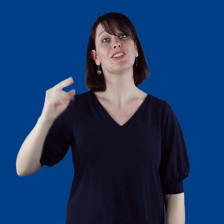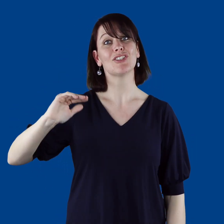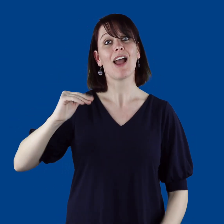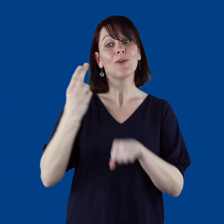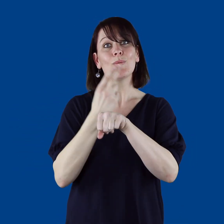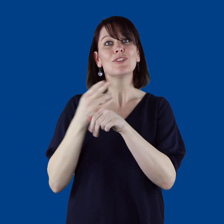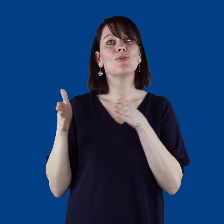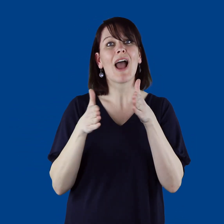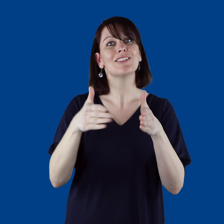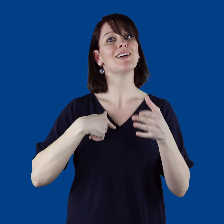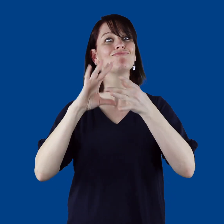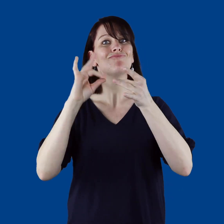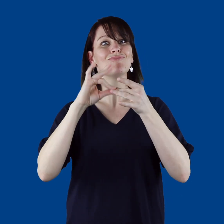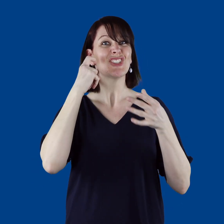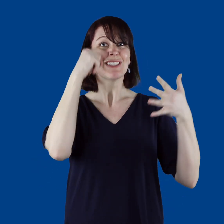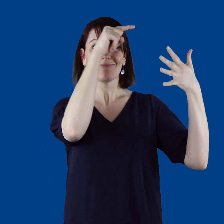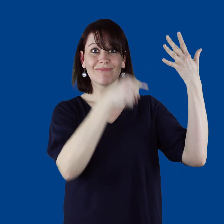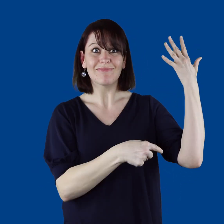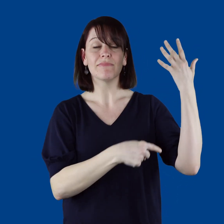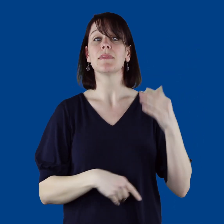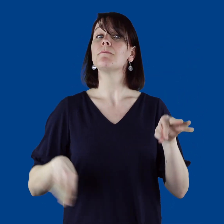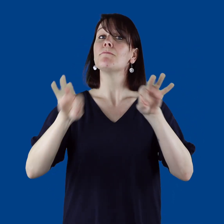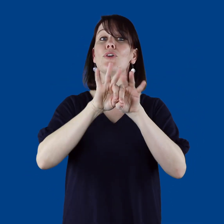hearing child, using those strategies that I outlined earlier in this video.